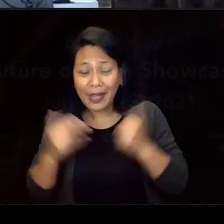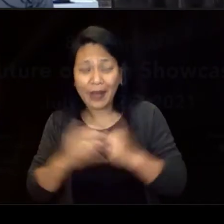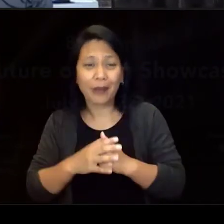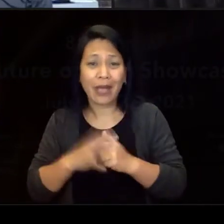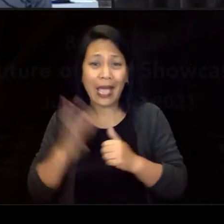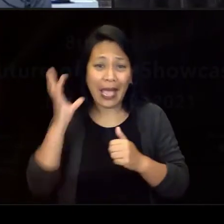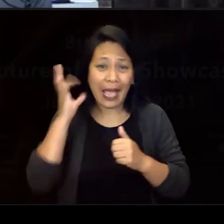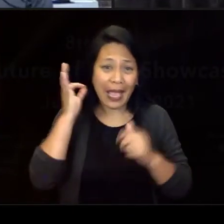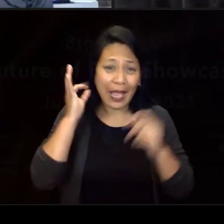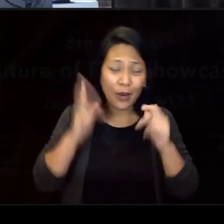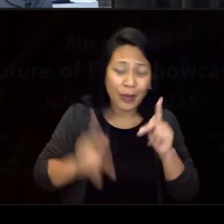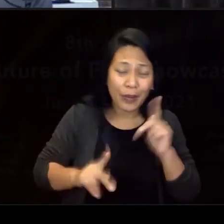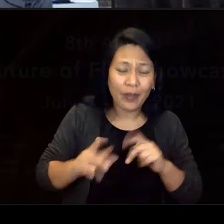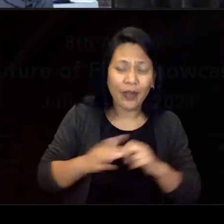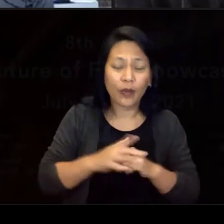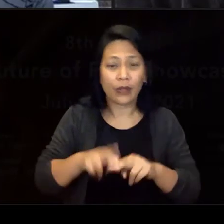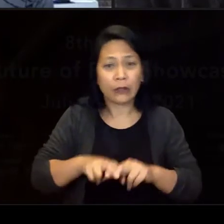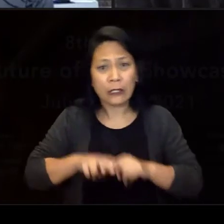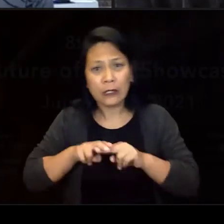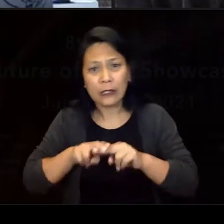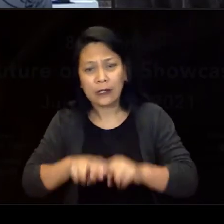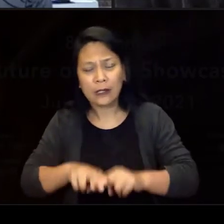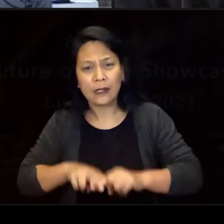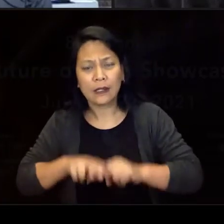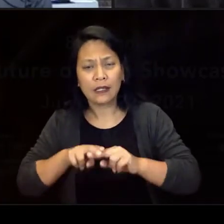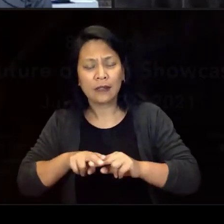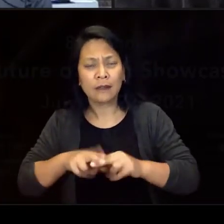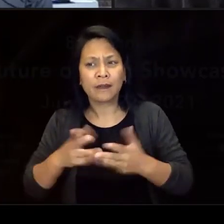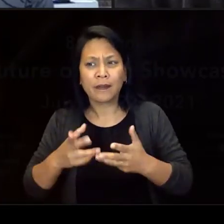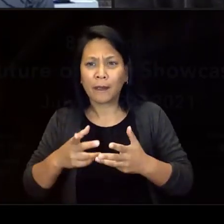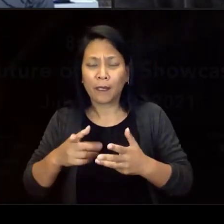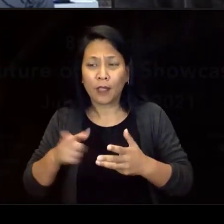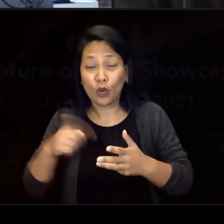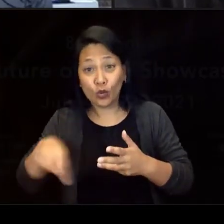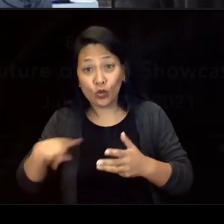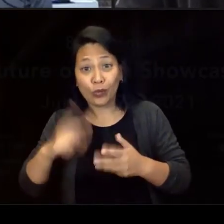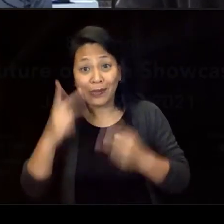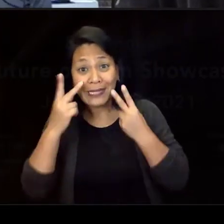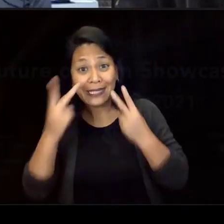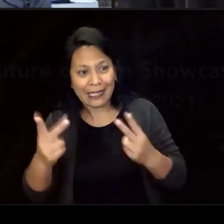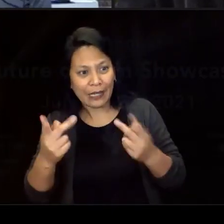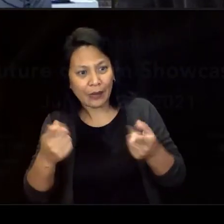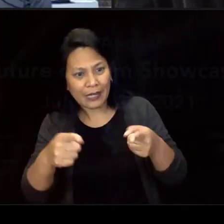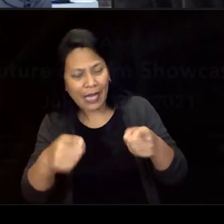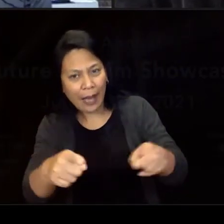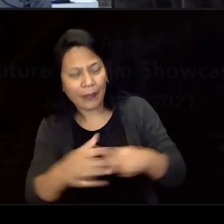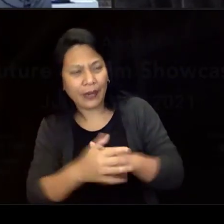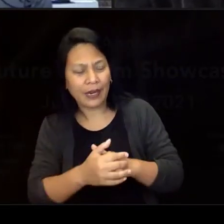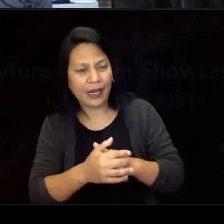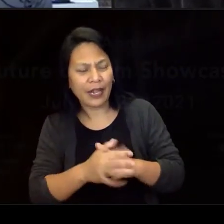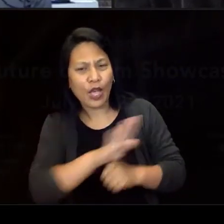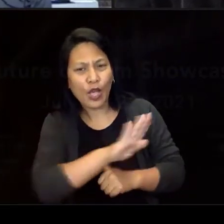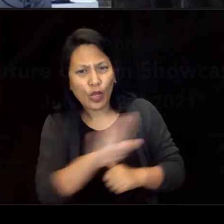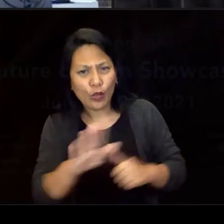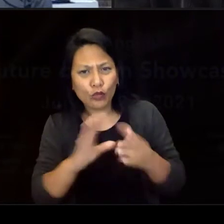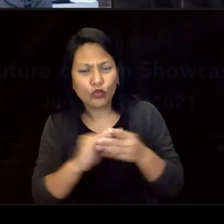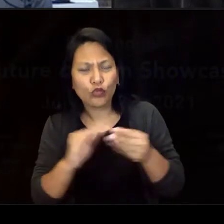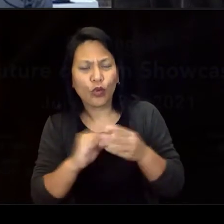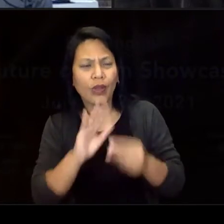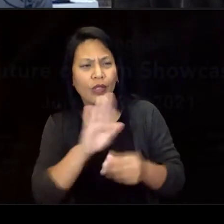you're sitting there for so long and you get to really know the performers and hear intricate parts of their stories and lives and where they come from.